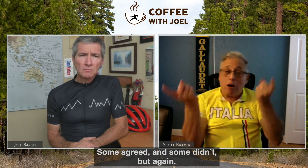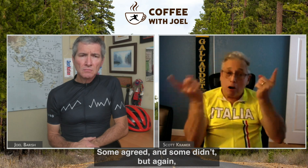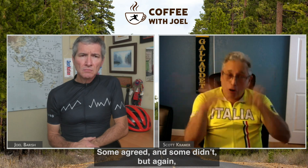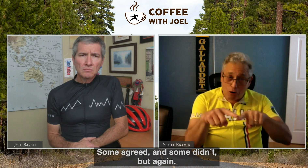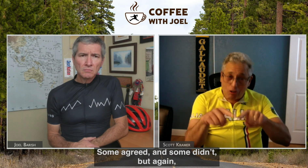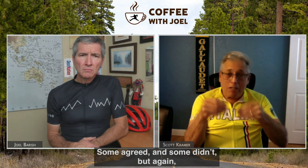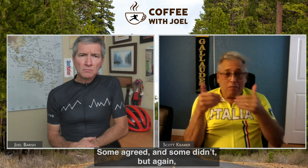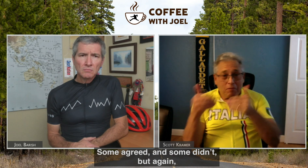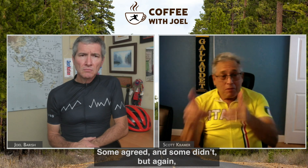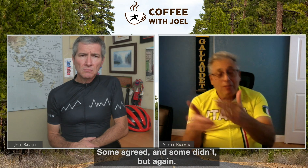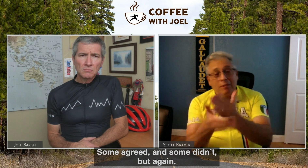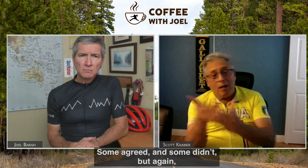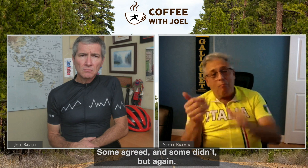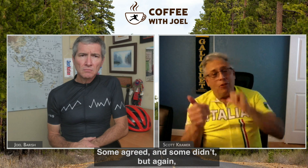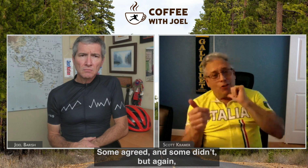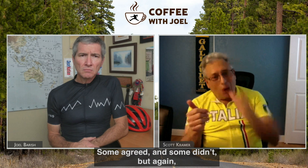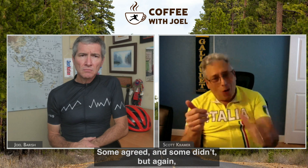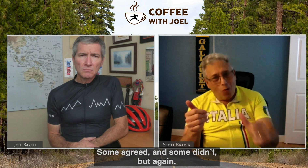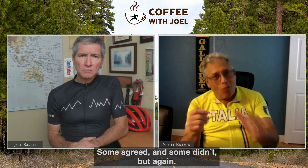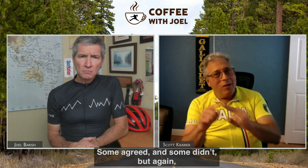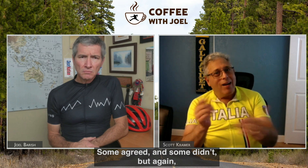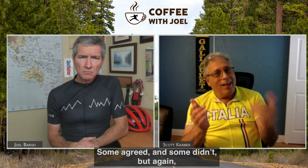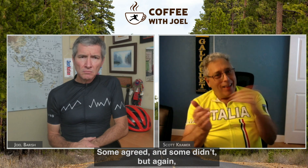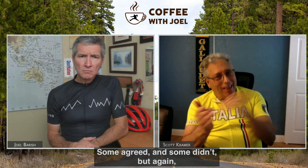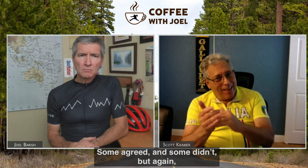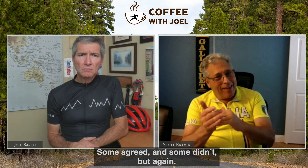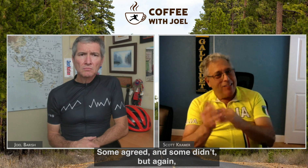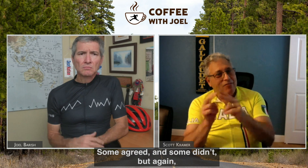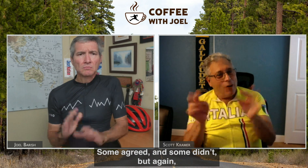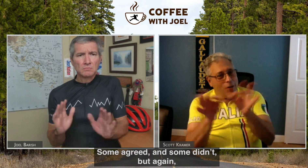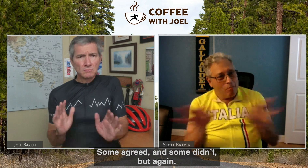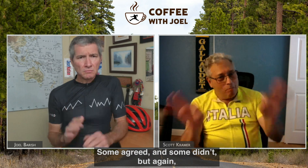Some agreed, and some didn’t, but again,